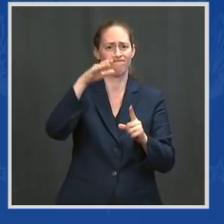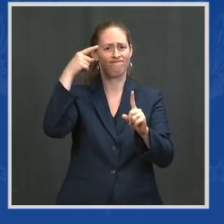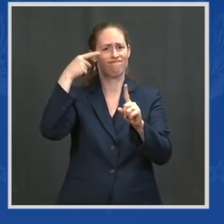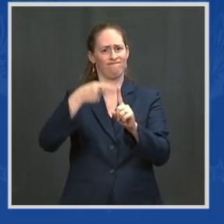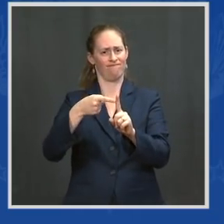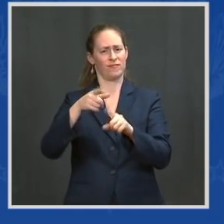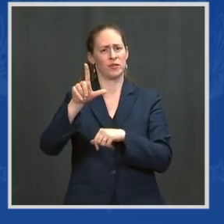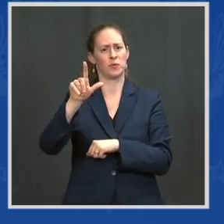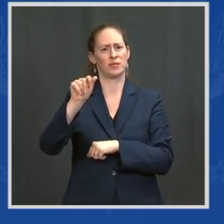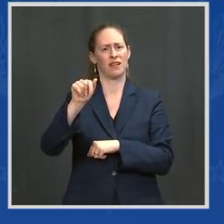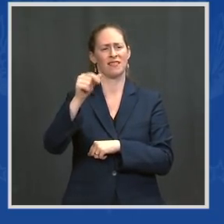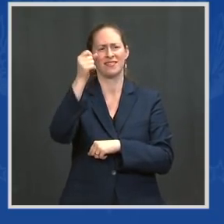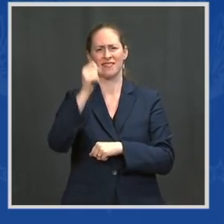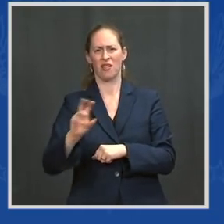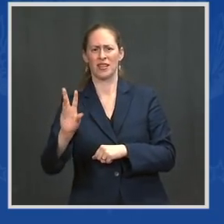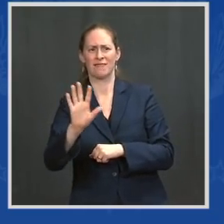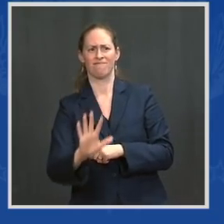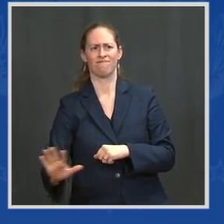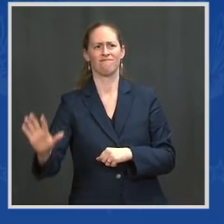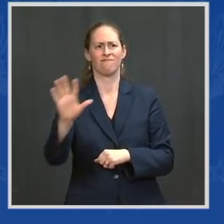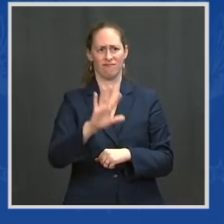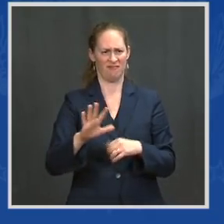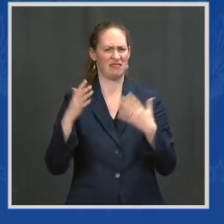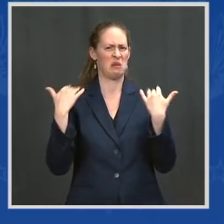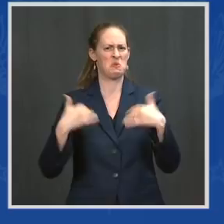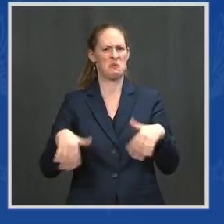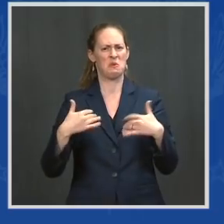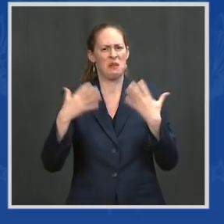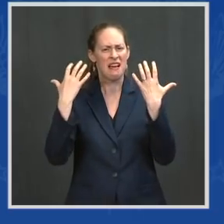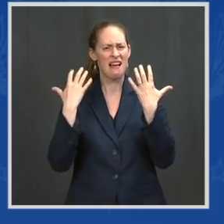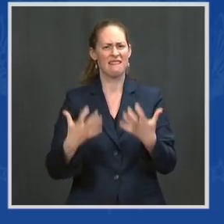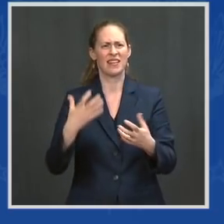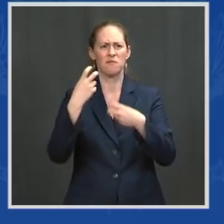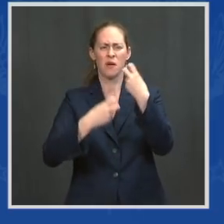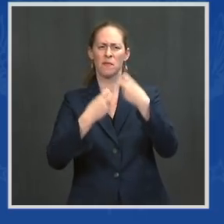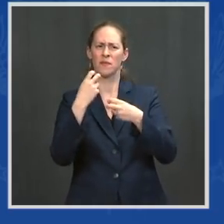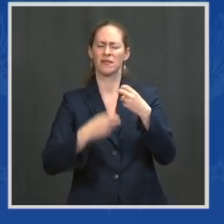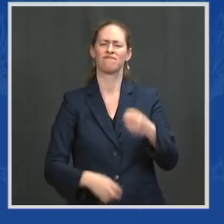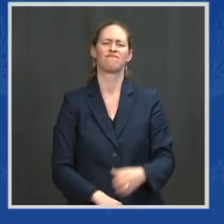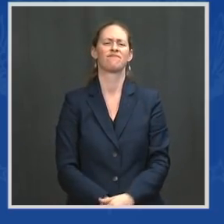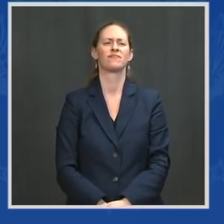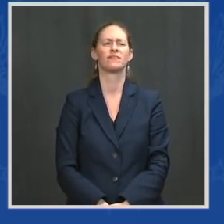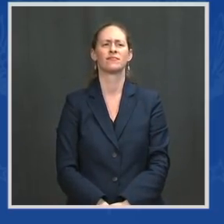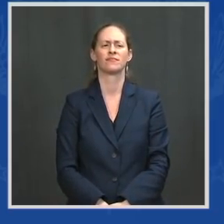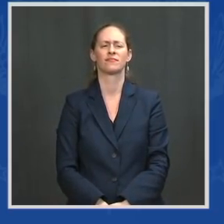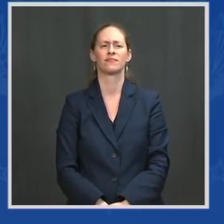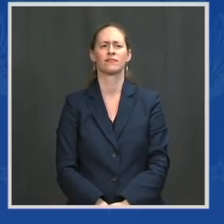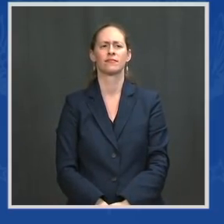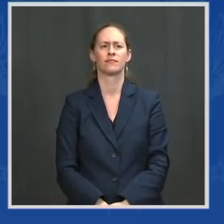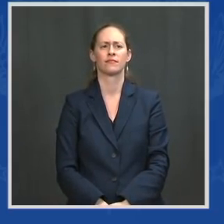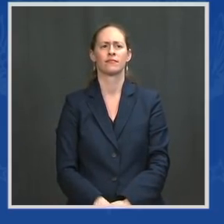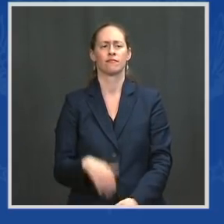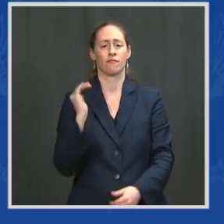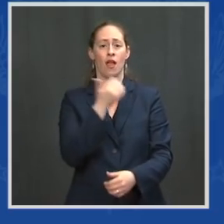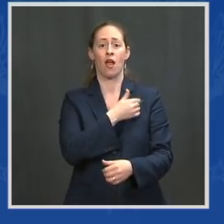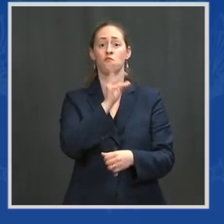more than 50 percent of our water systems have infrastructure that is at least 50 years old.